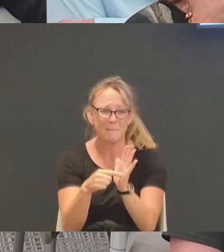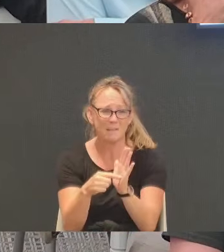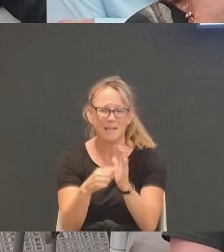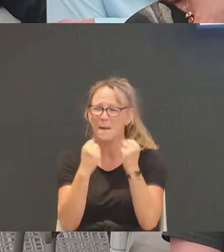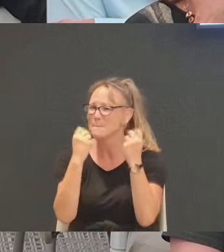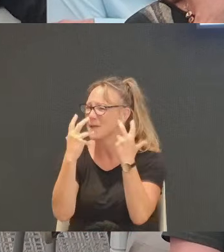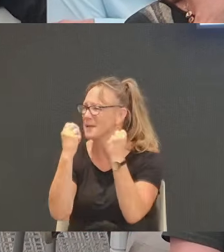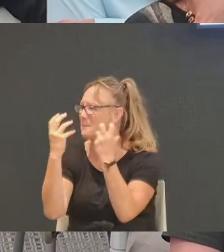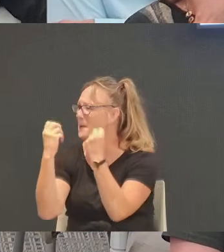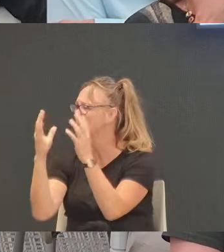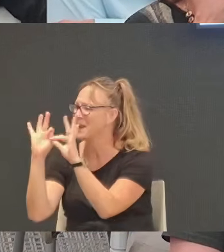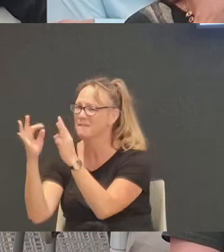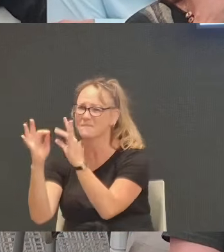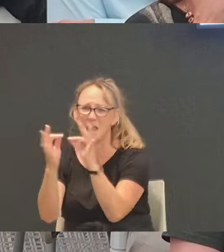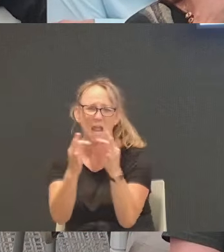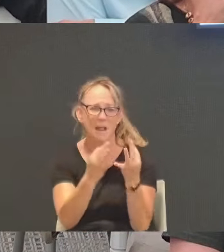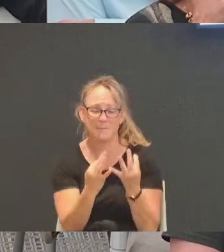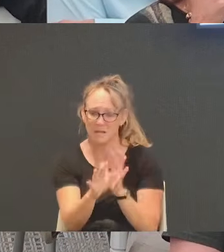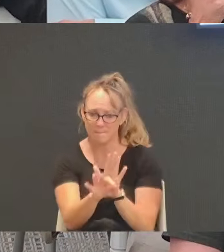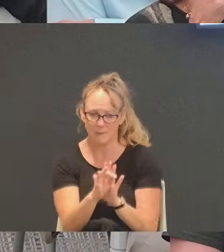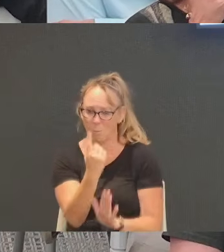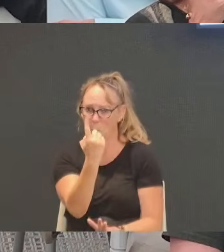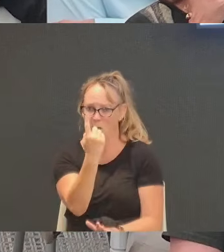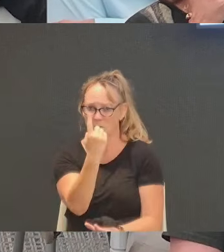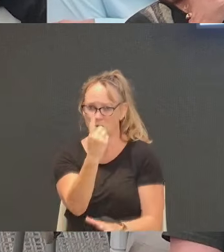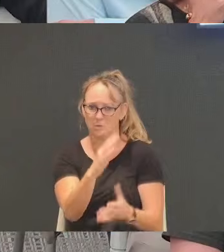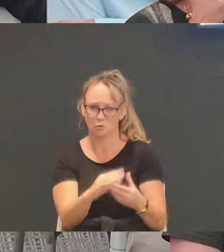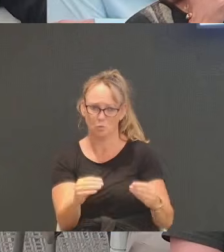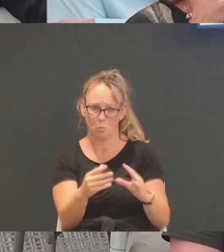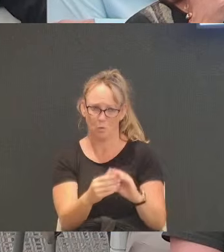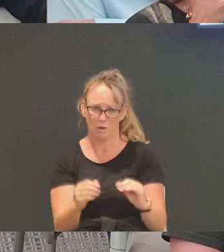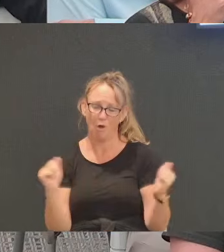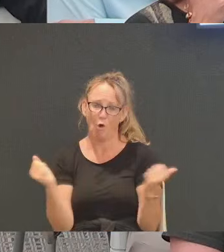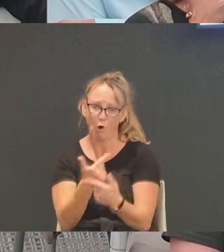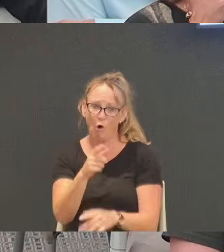each year. Each one deserves to have this kind of support when they need it. It would be an